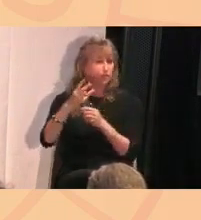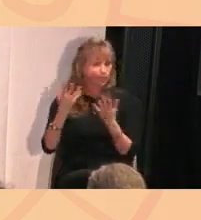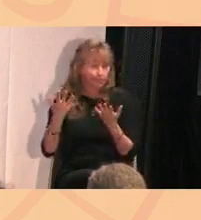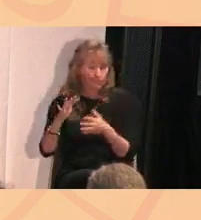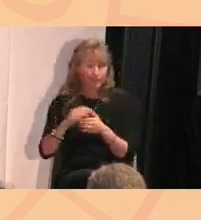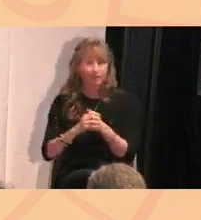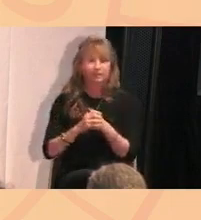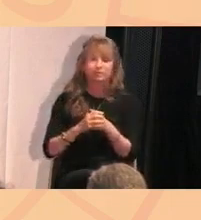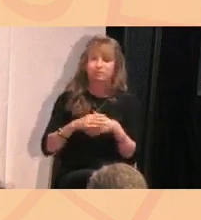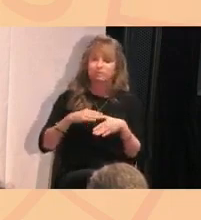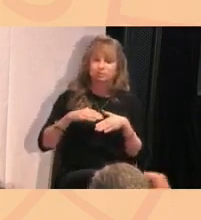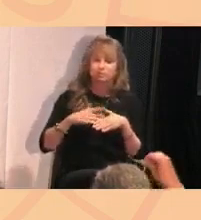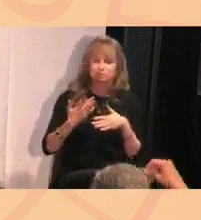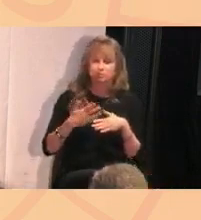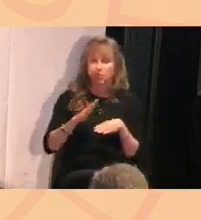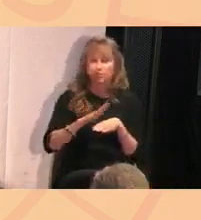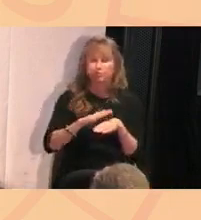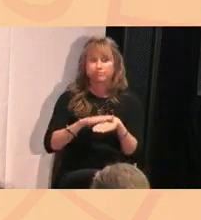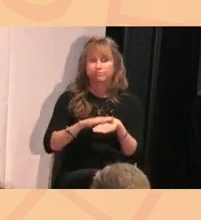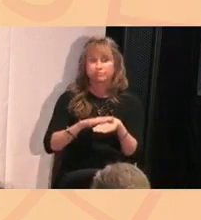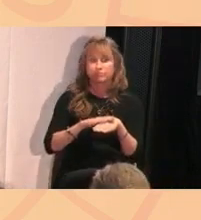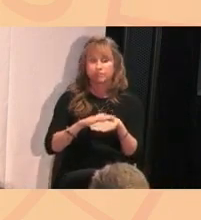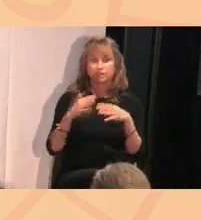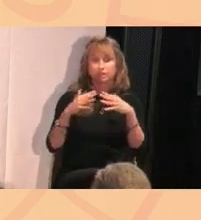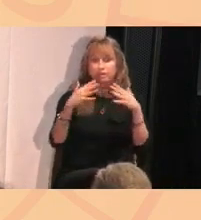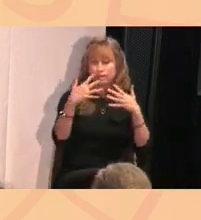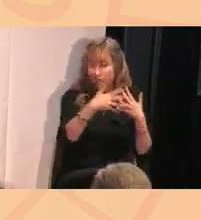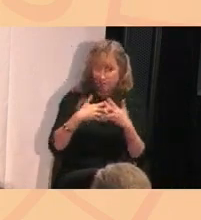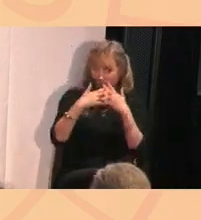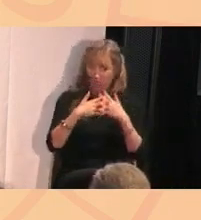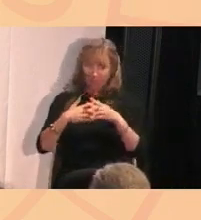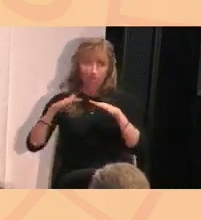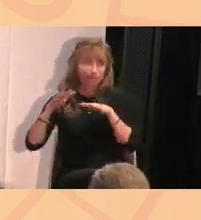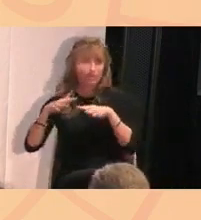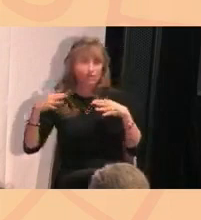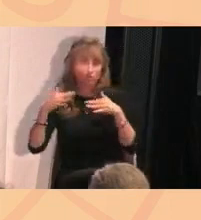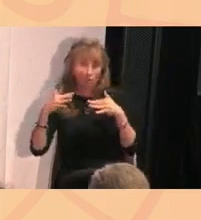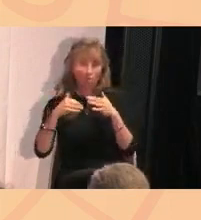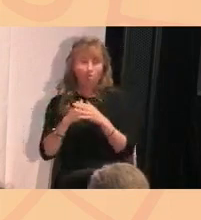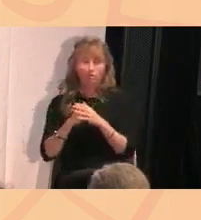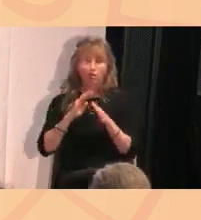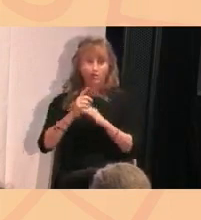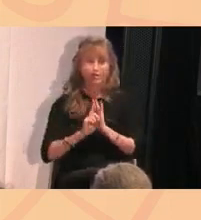I think, Charles III or a king of England during